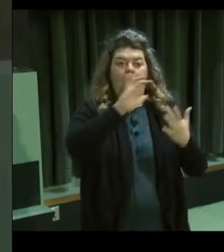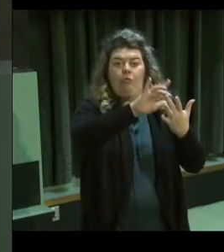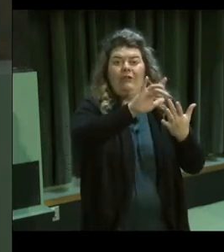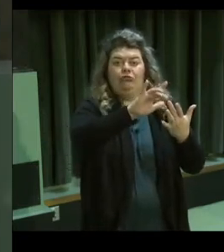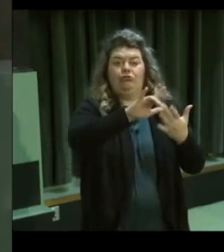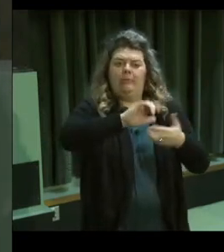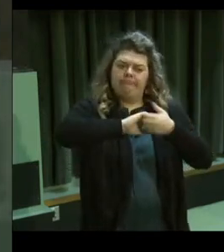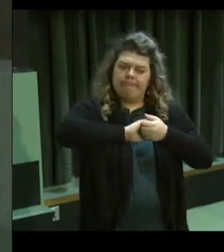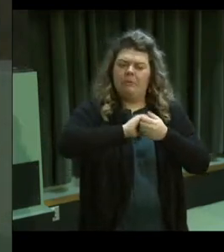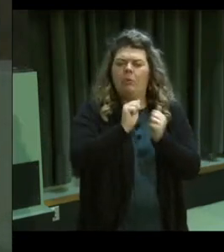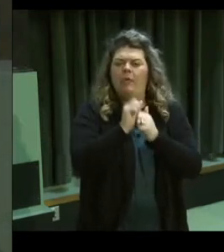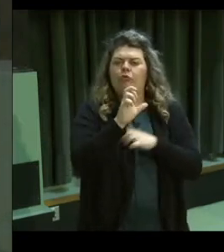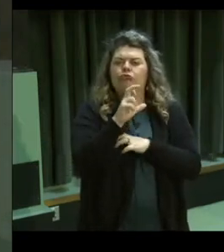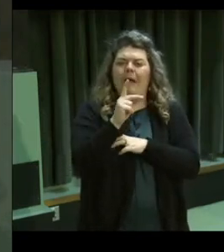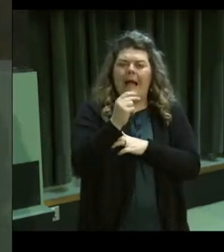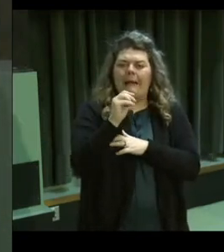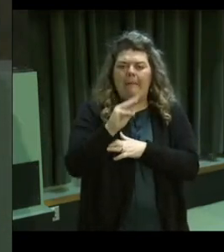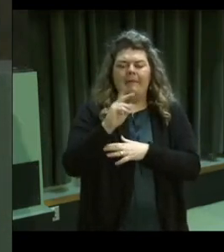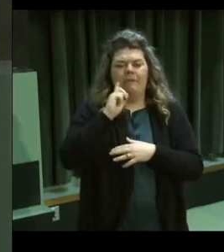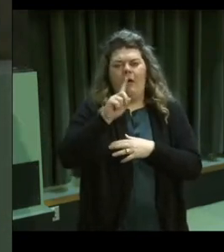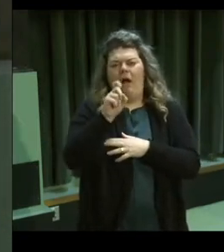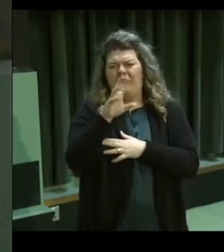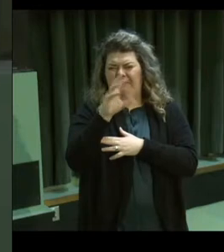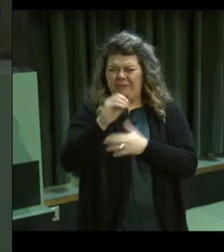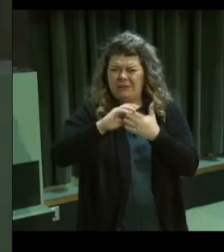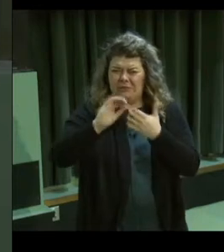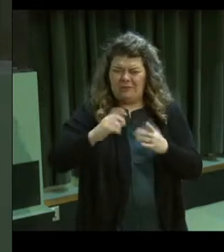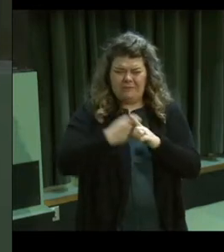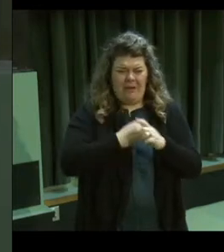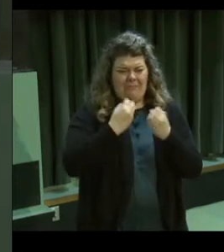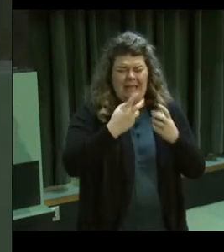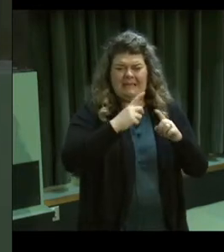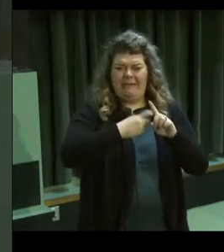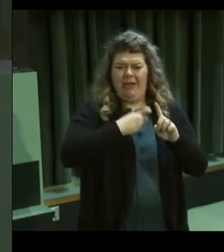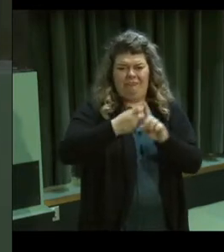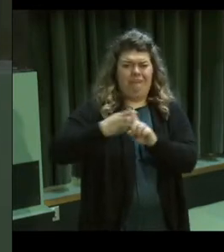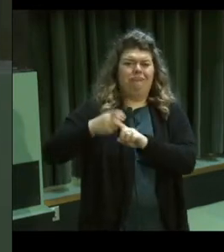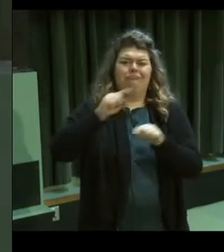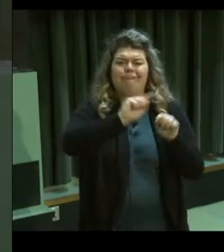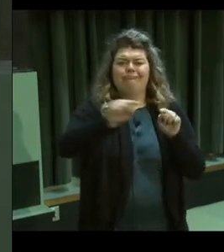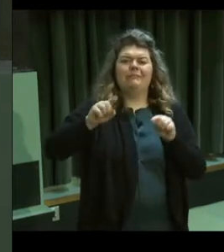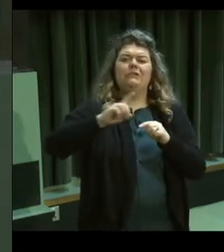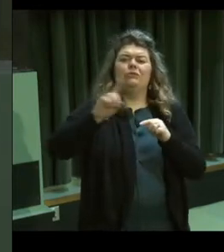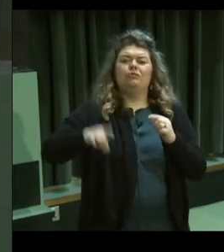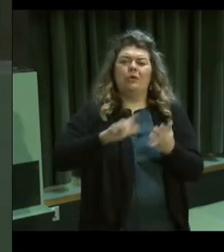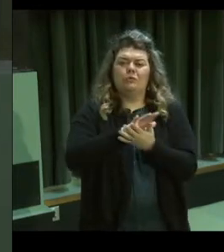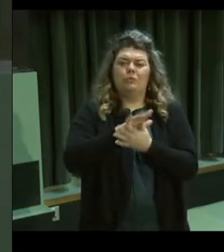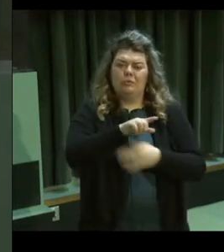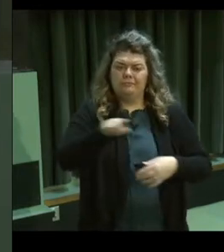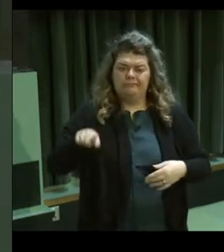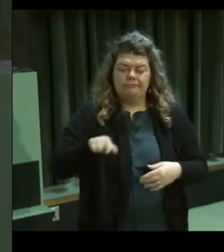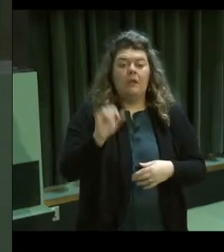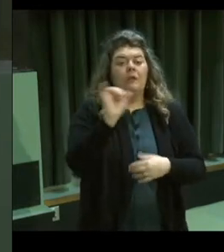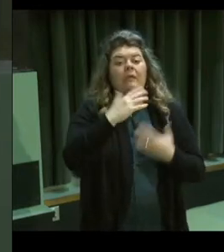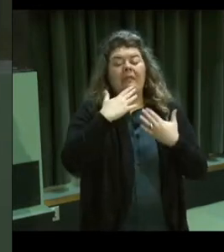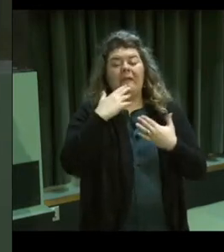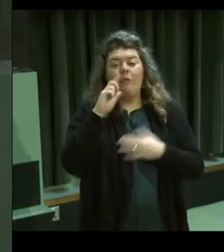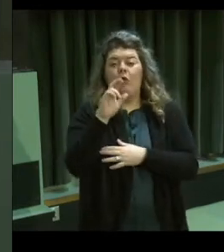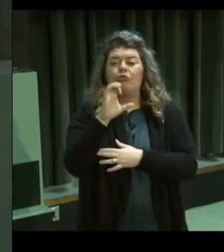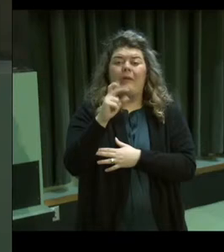Rackham to bring more than 150 high school students from a